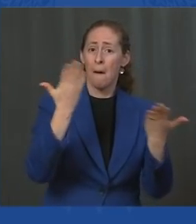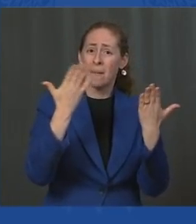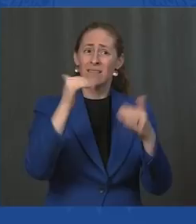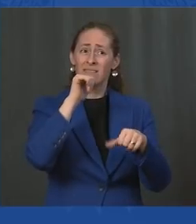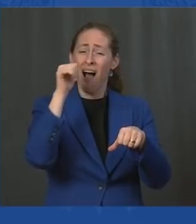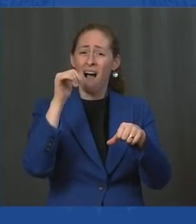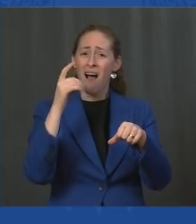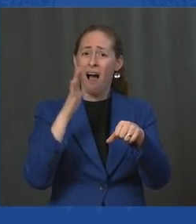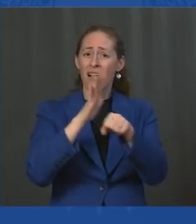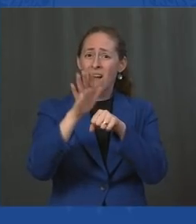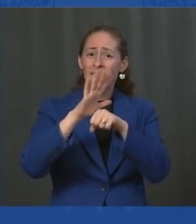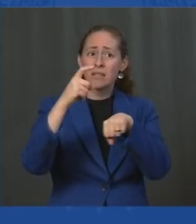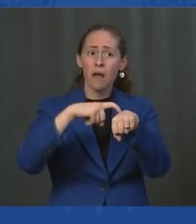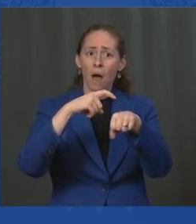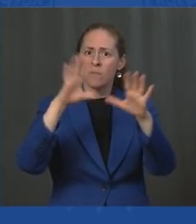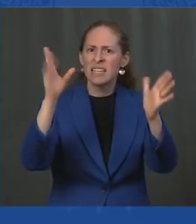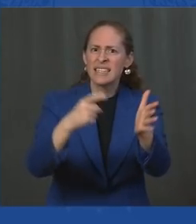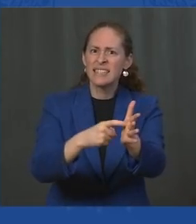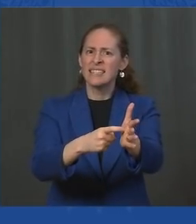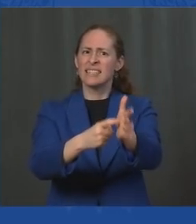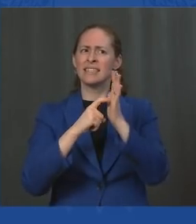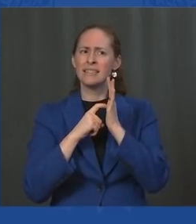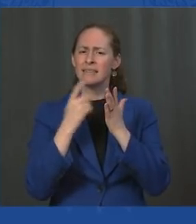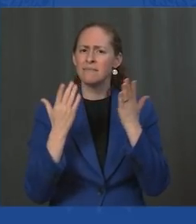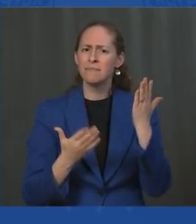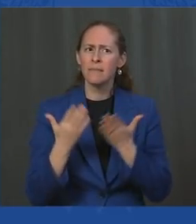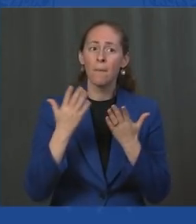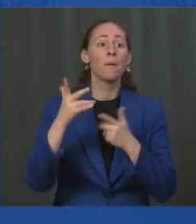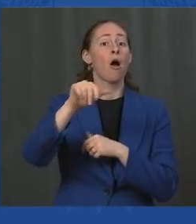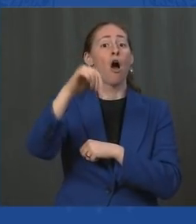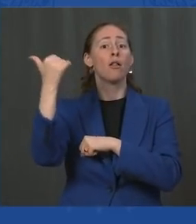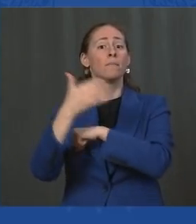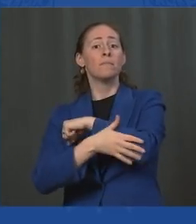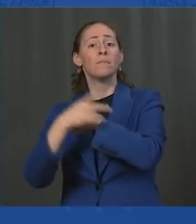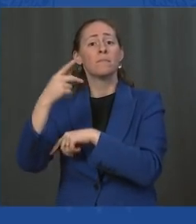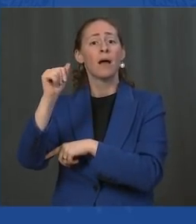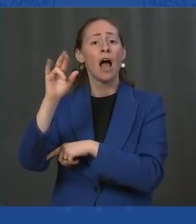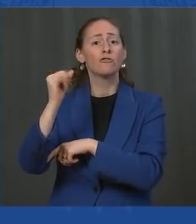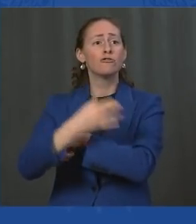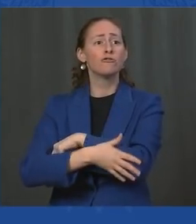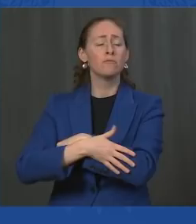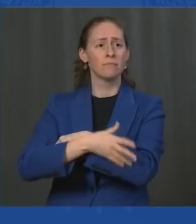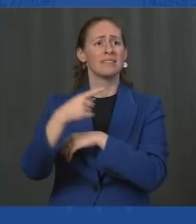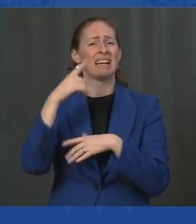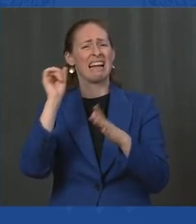Other parishes -- a voluntary evacuation order suggested that residents could try to protect themselves